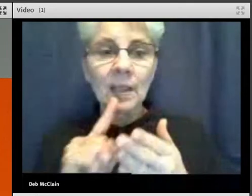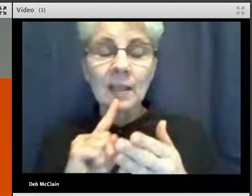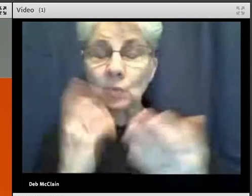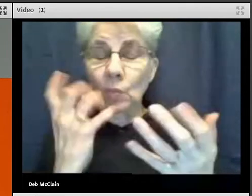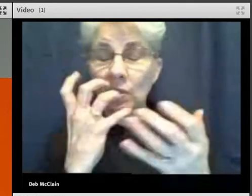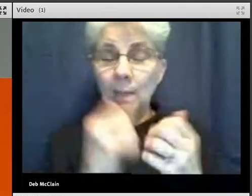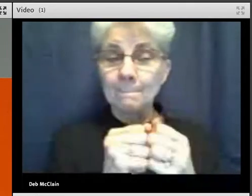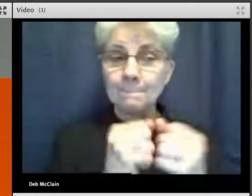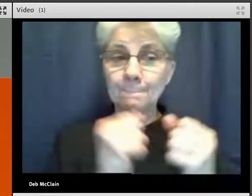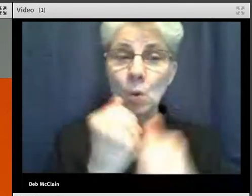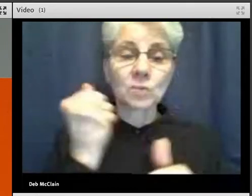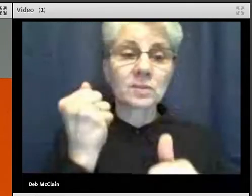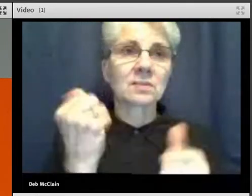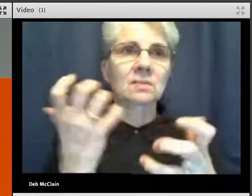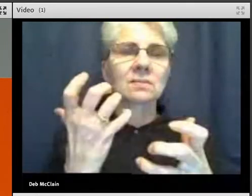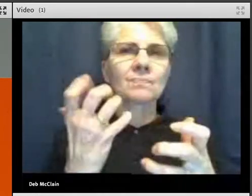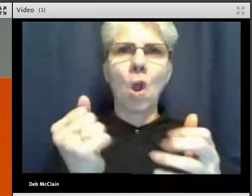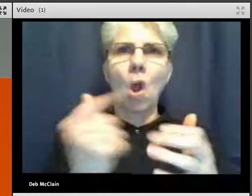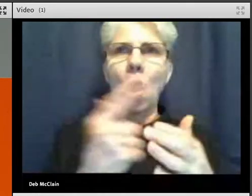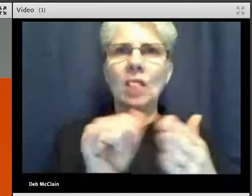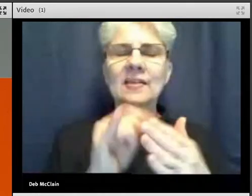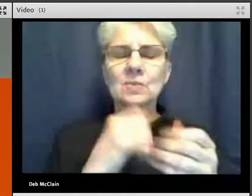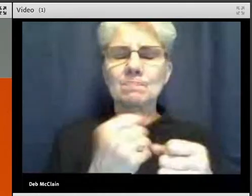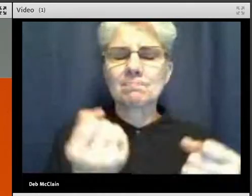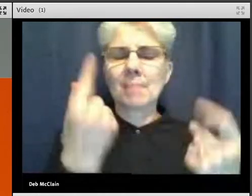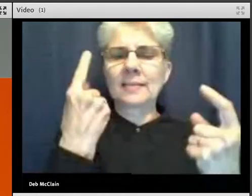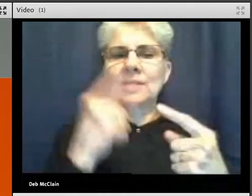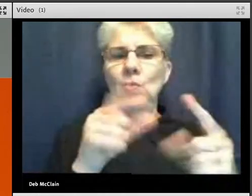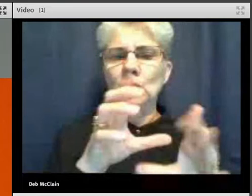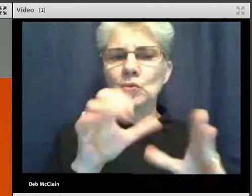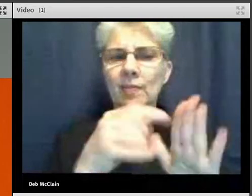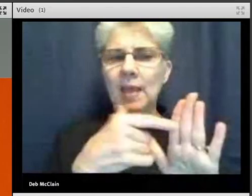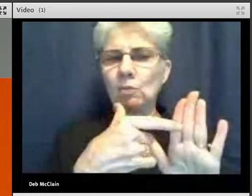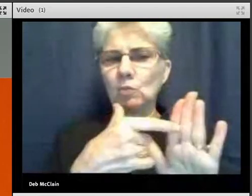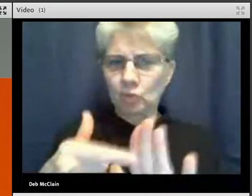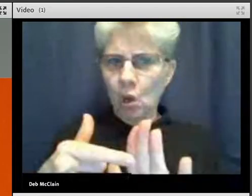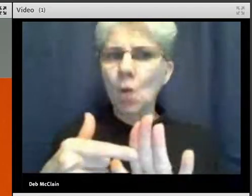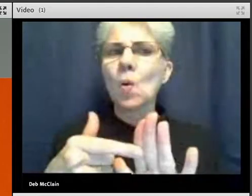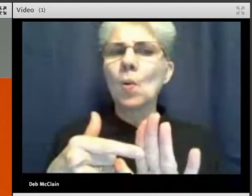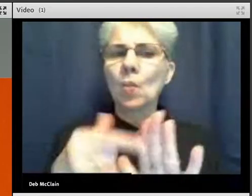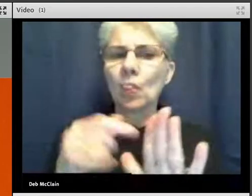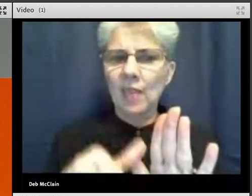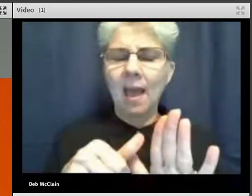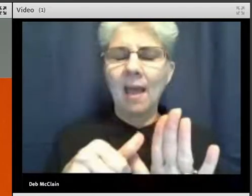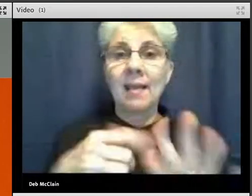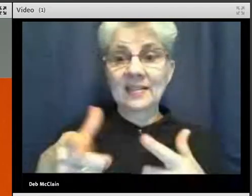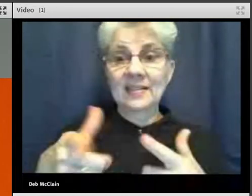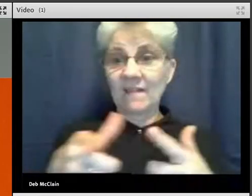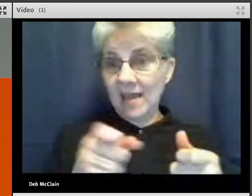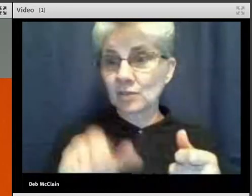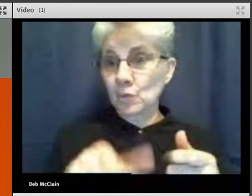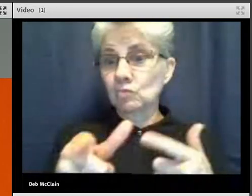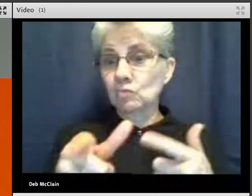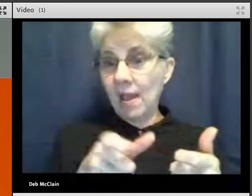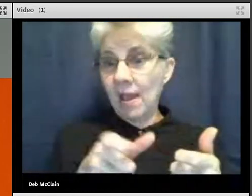Just something. It is the most -- All of this stuff will make sense when you do that.